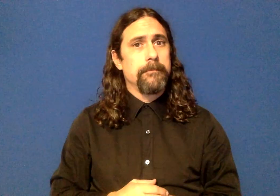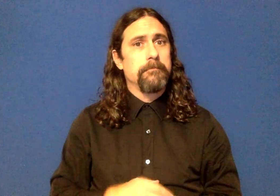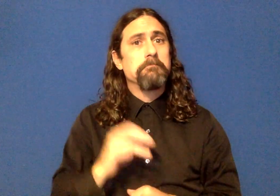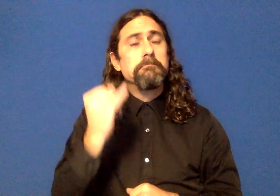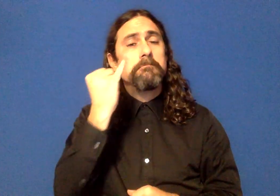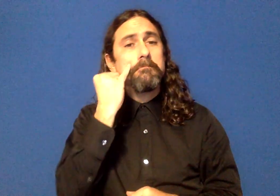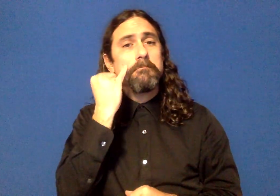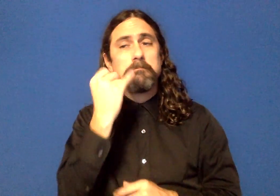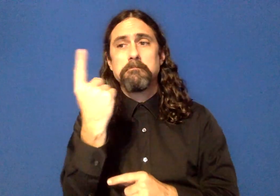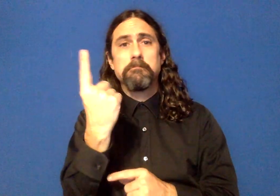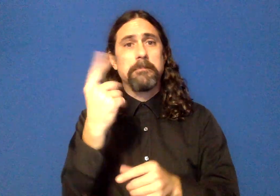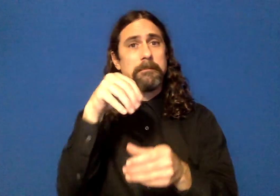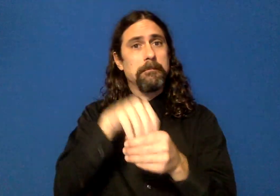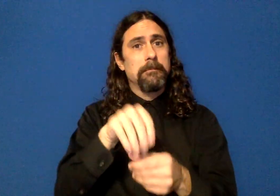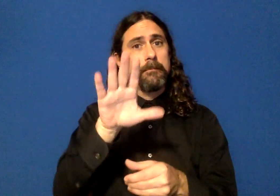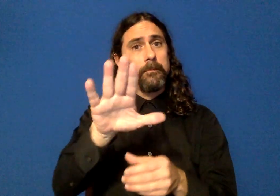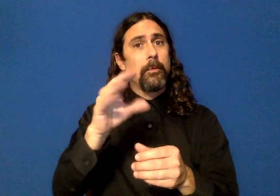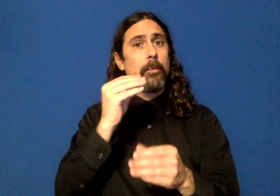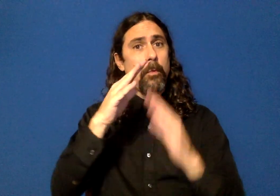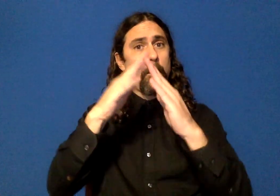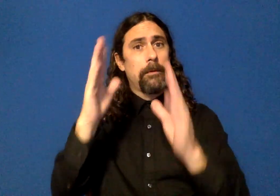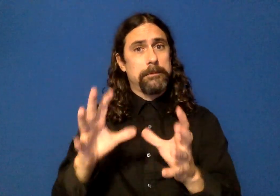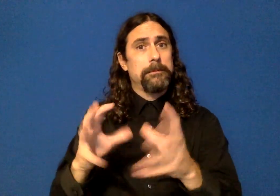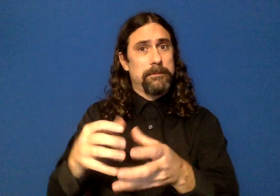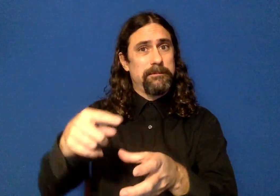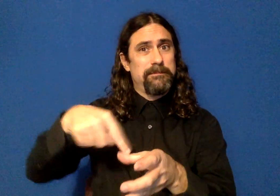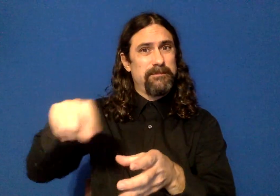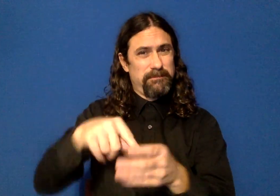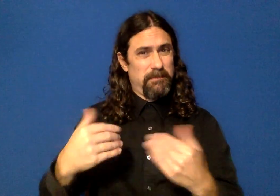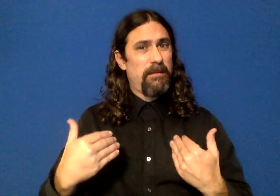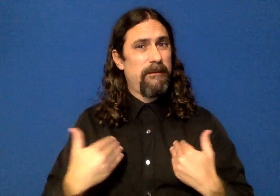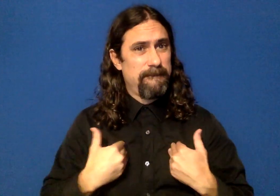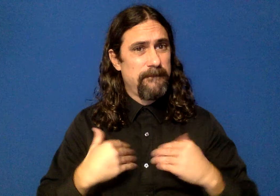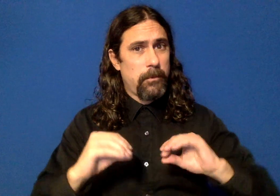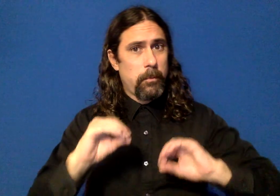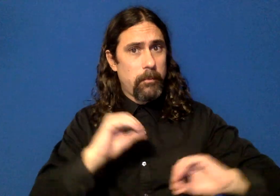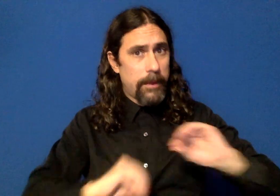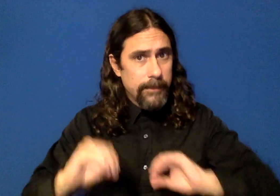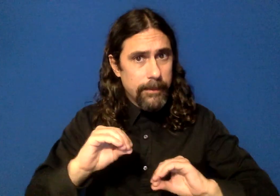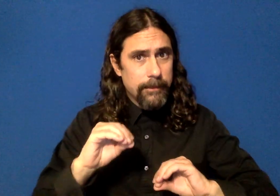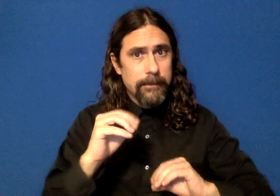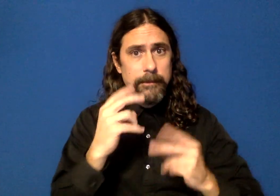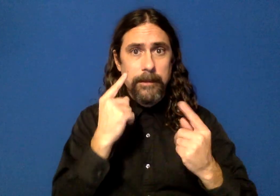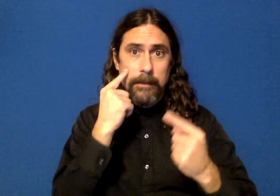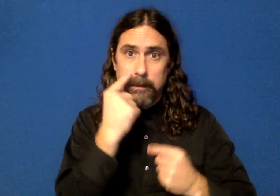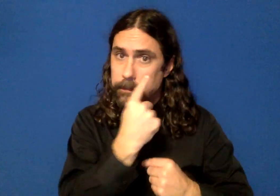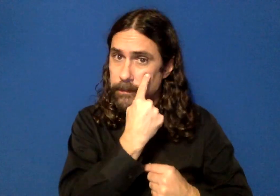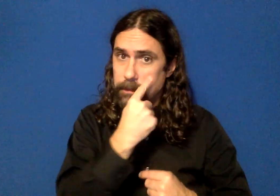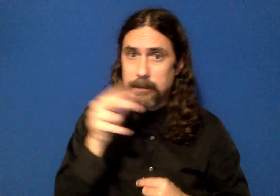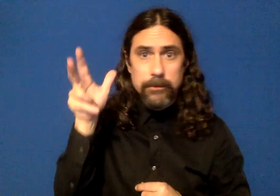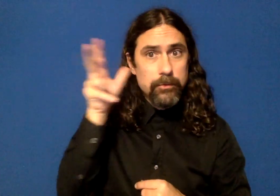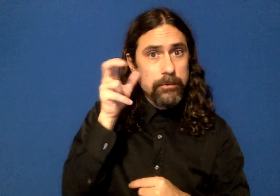be sure to indicate that in the Household Members section of your Housing Connect profile. If you